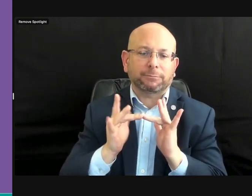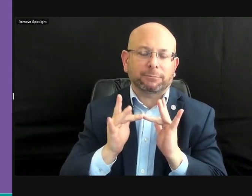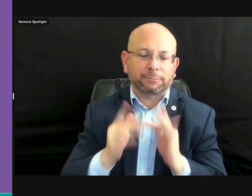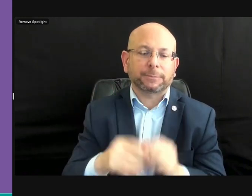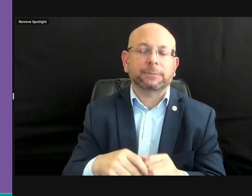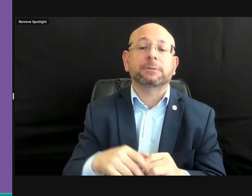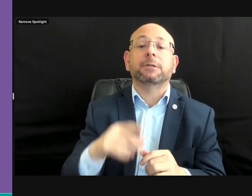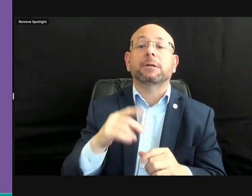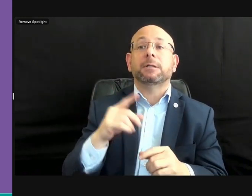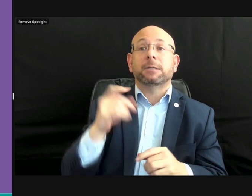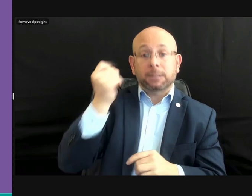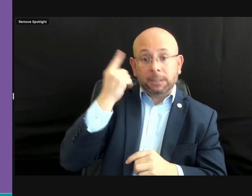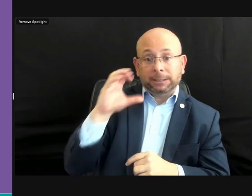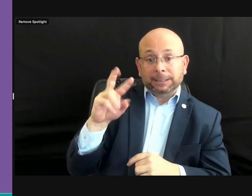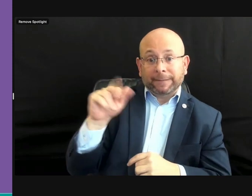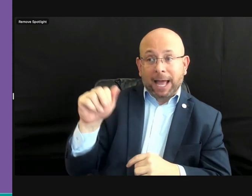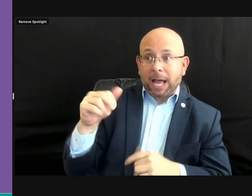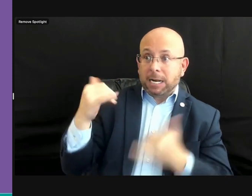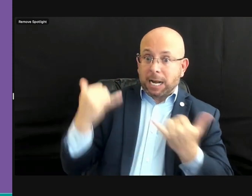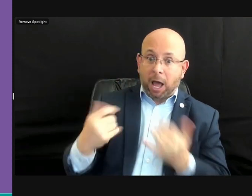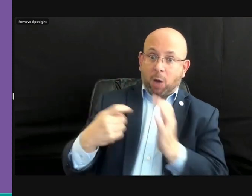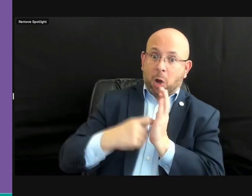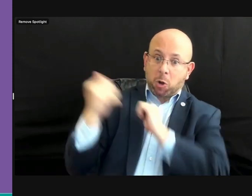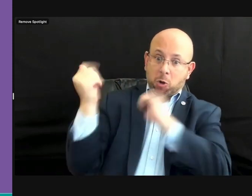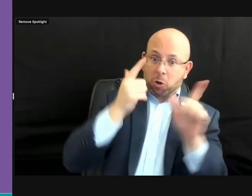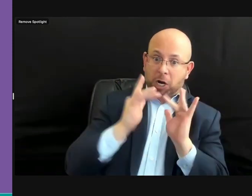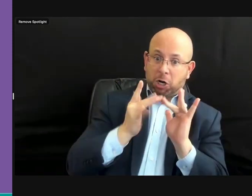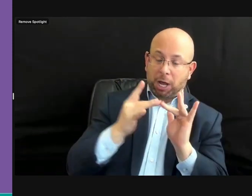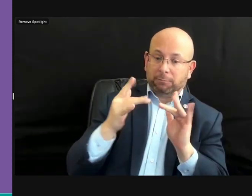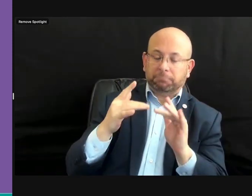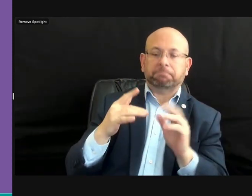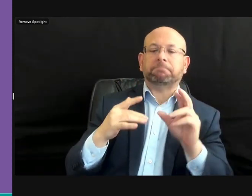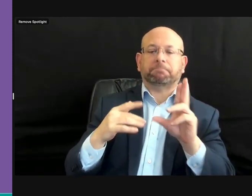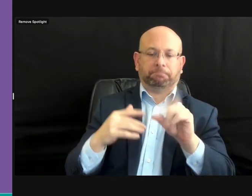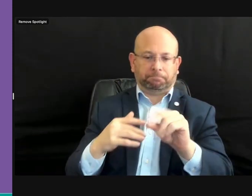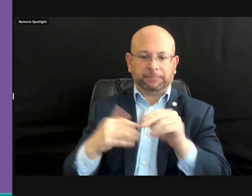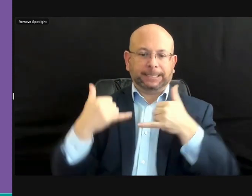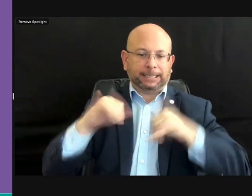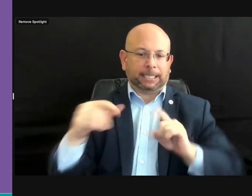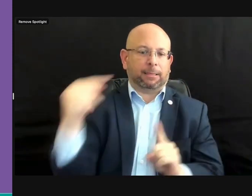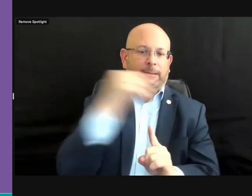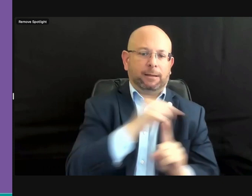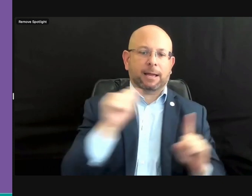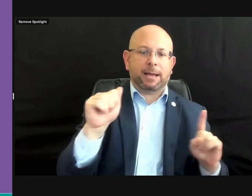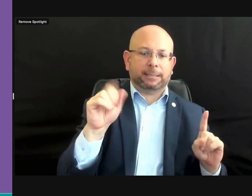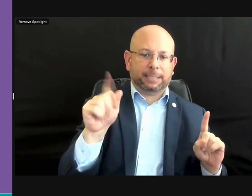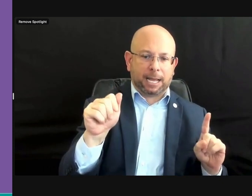Now, the CVAA does not cover everything on the internet. The ADA is still used for this.